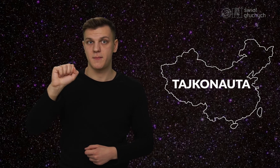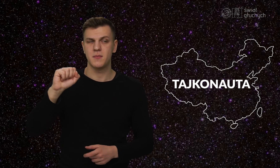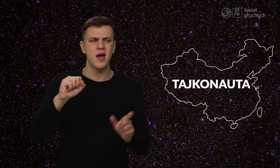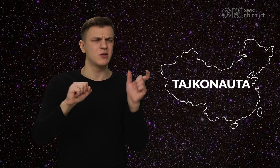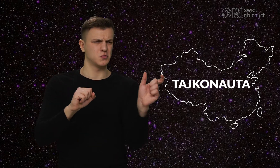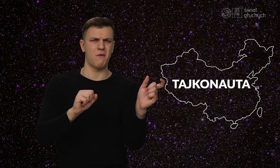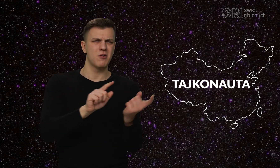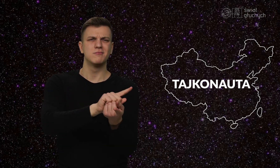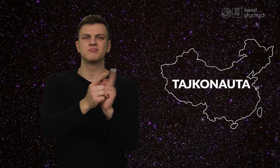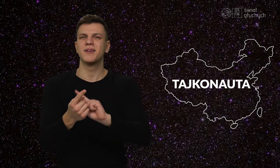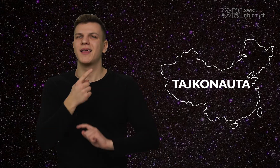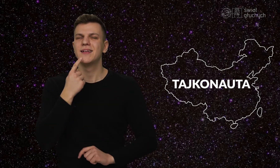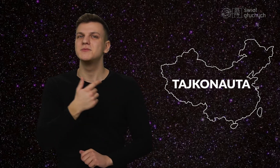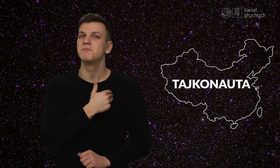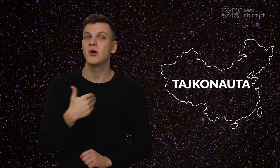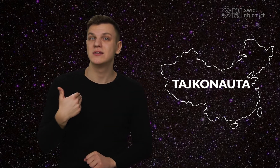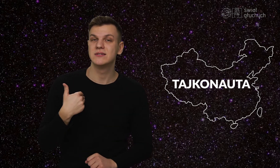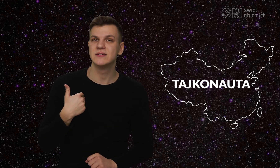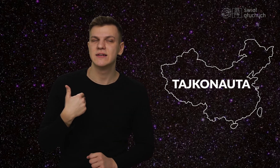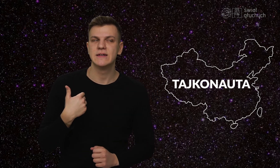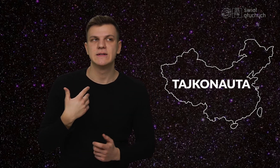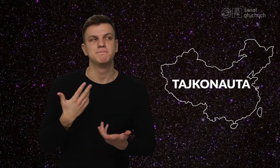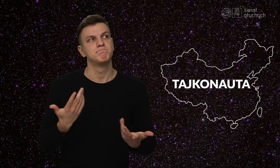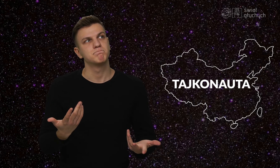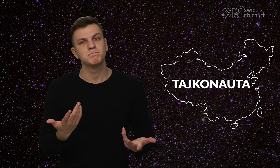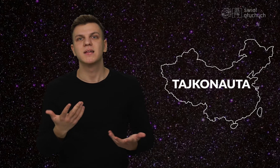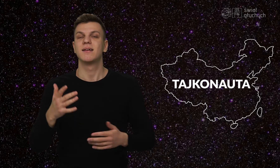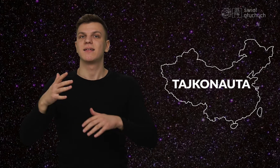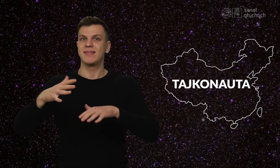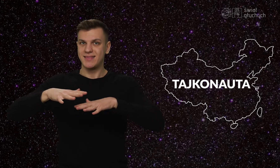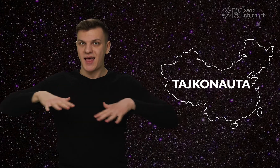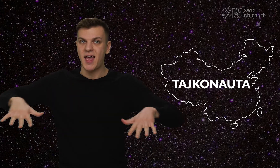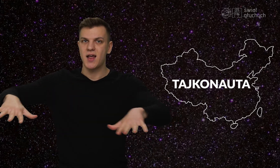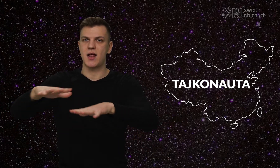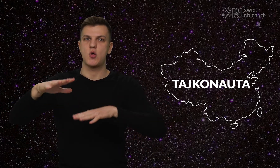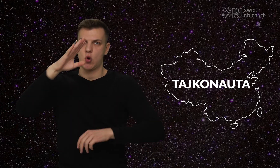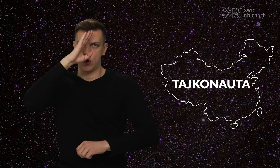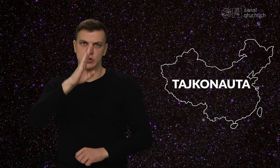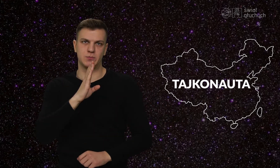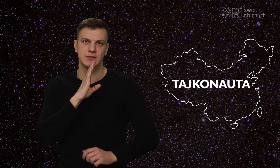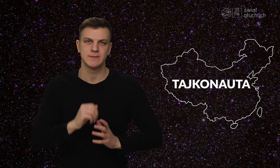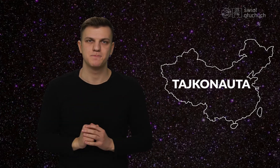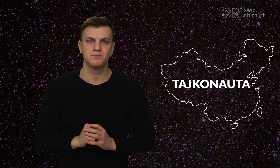is used, which can be translated as "outer space".